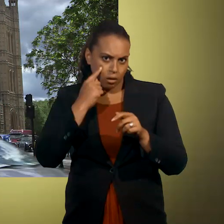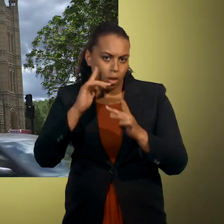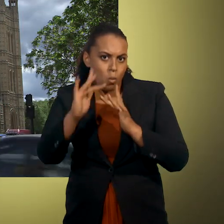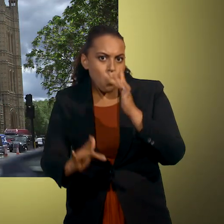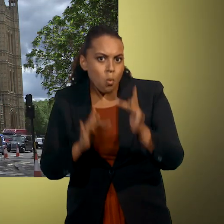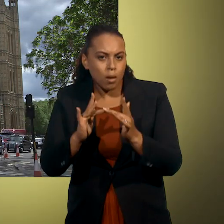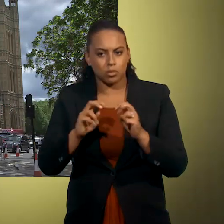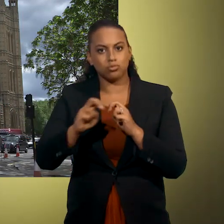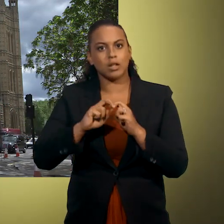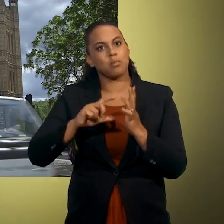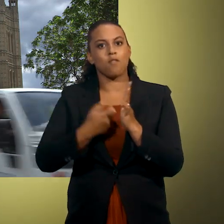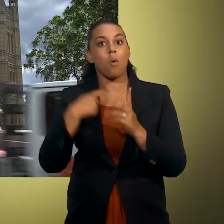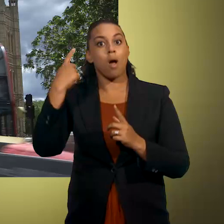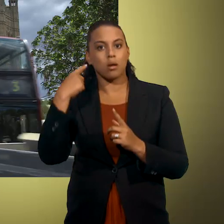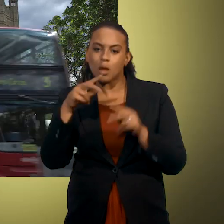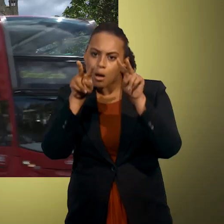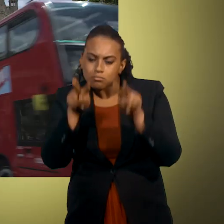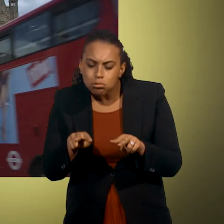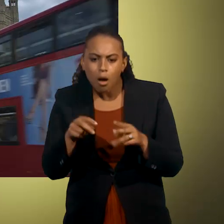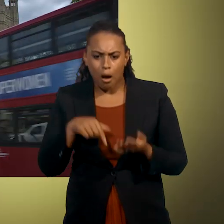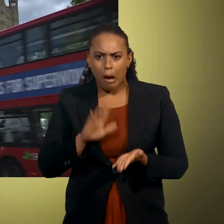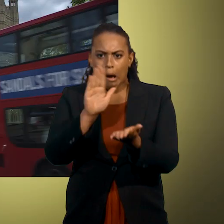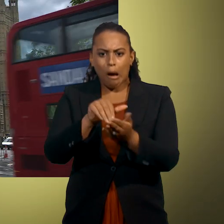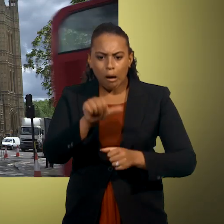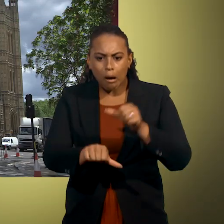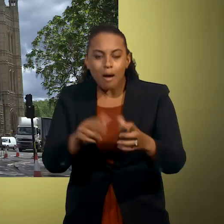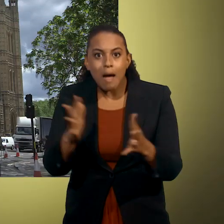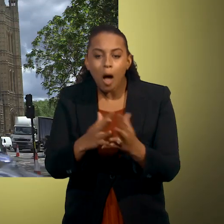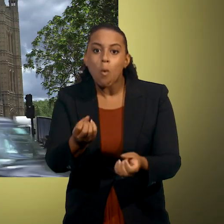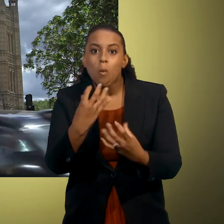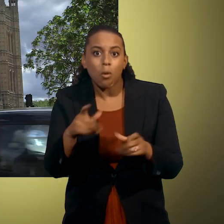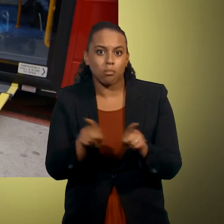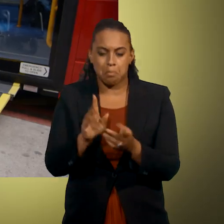where you'll find a route planner, maps and access information.